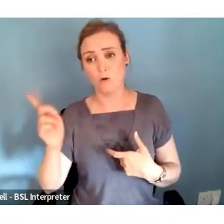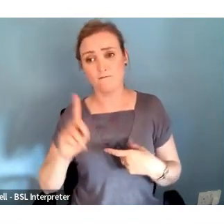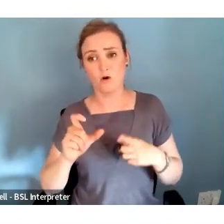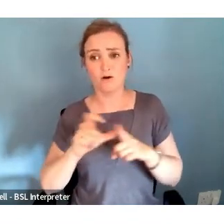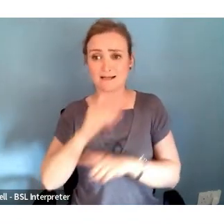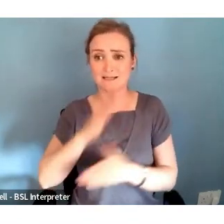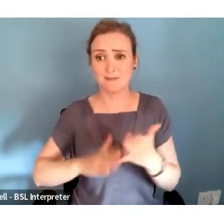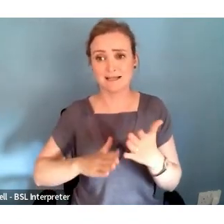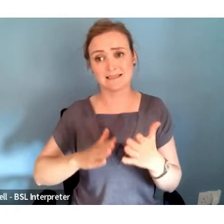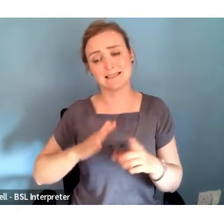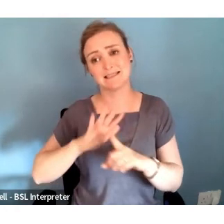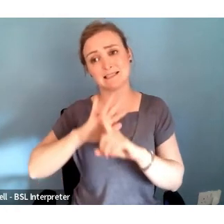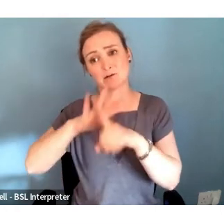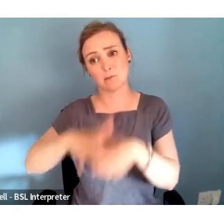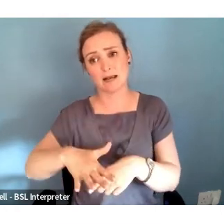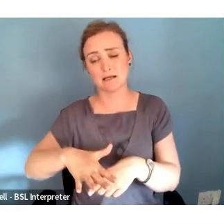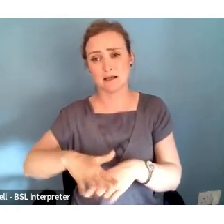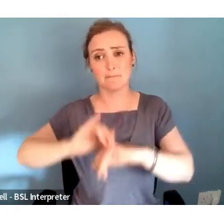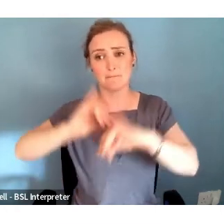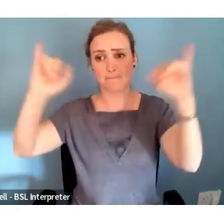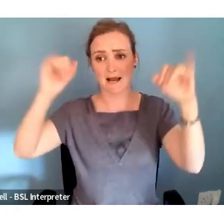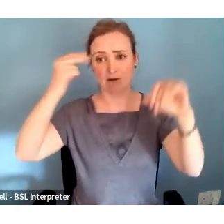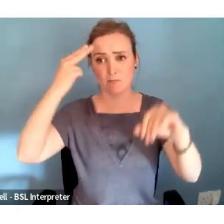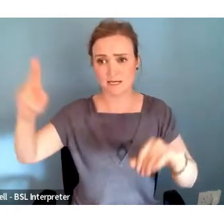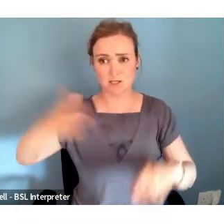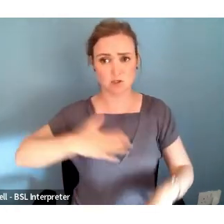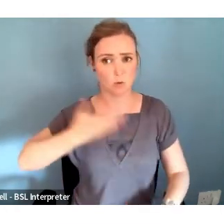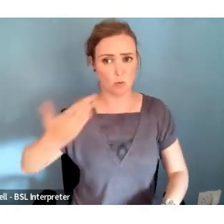candidates. Your reputation will be important.